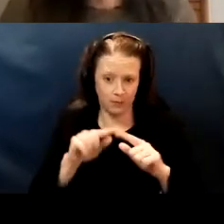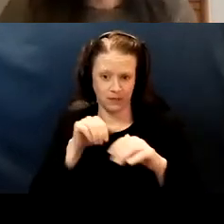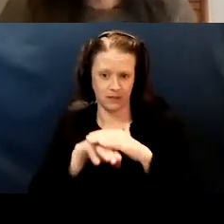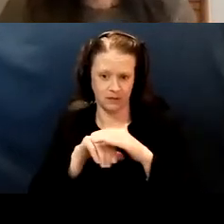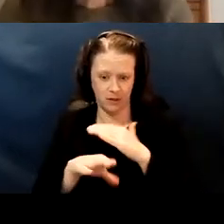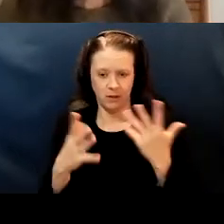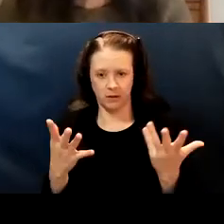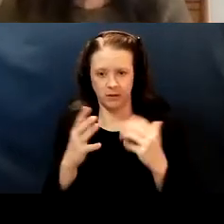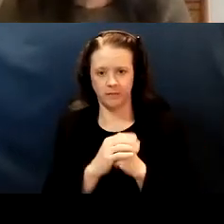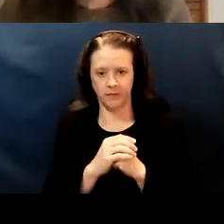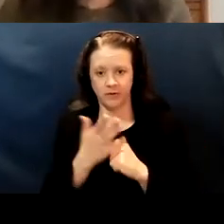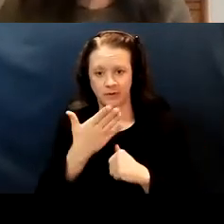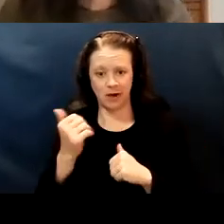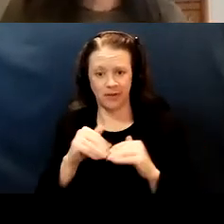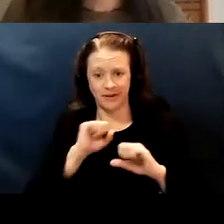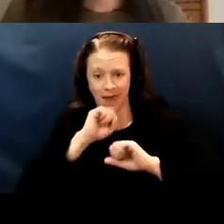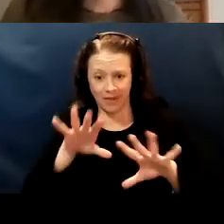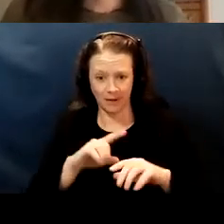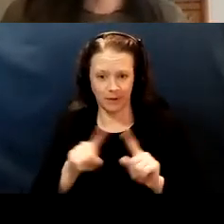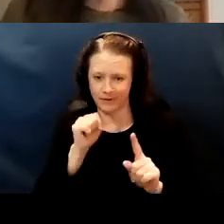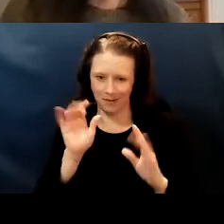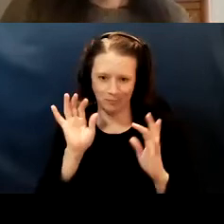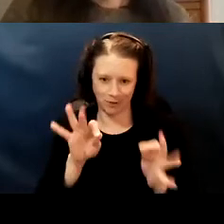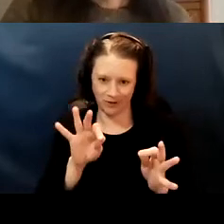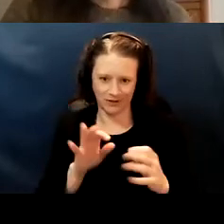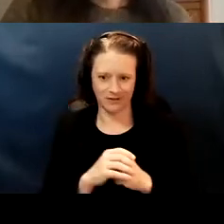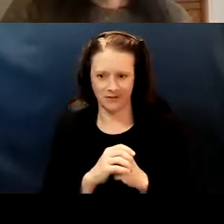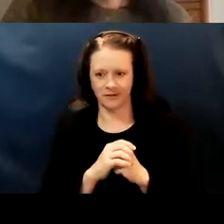So it's -- it's better than nothing, but it's not perfect.